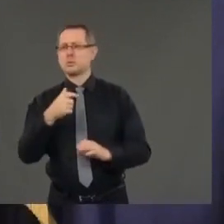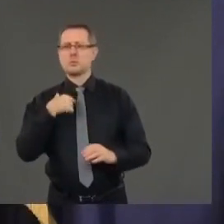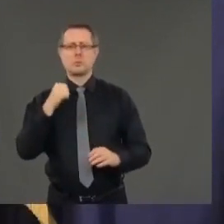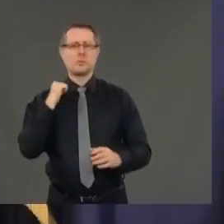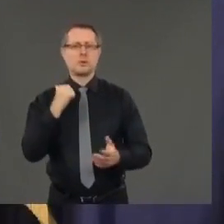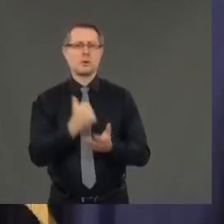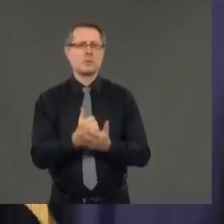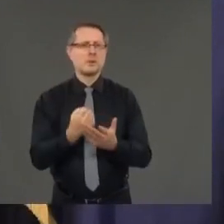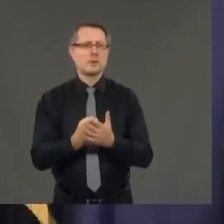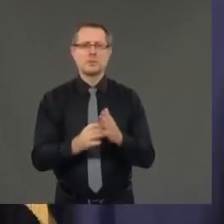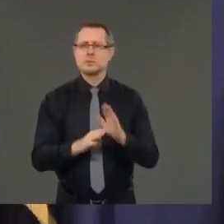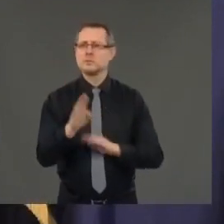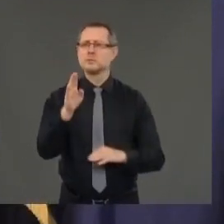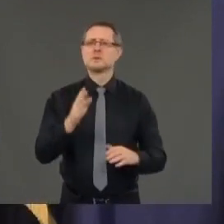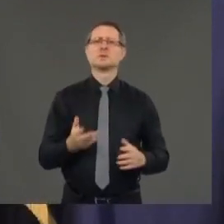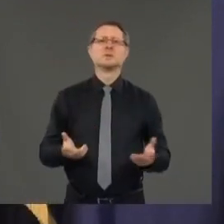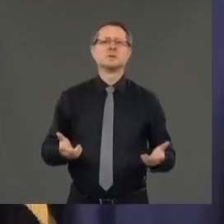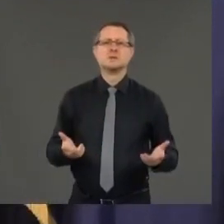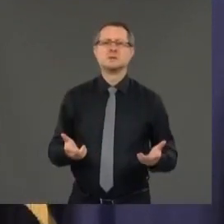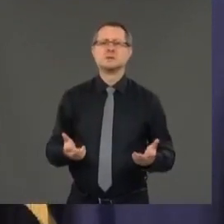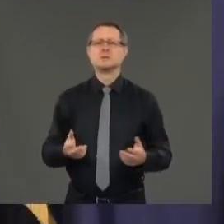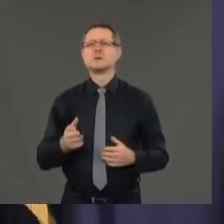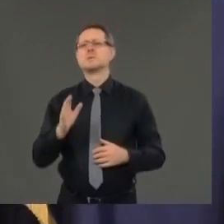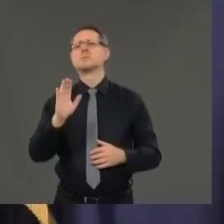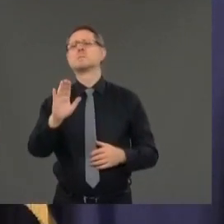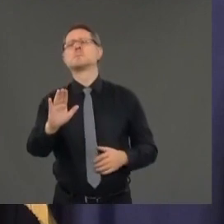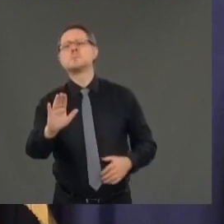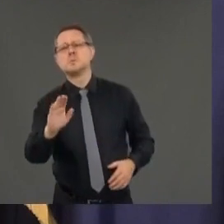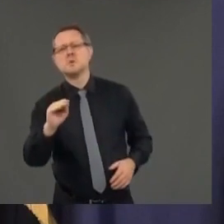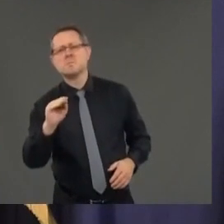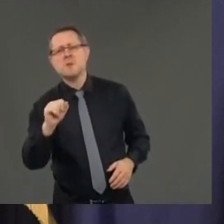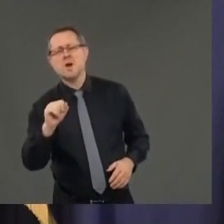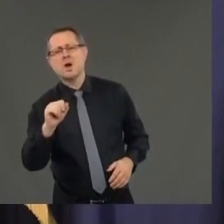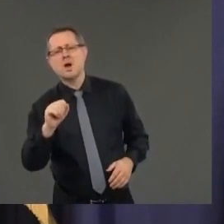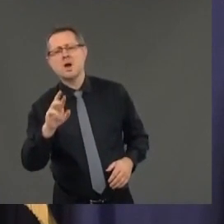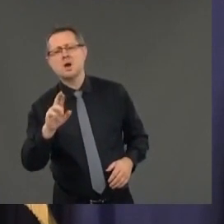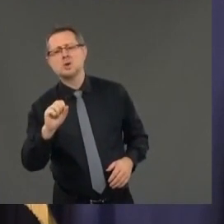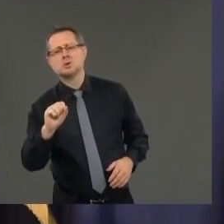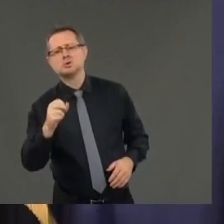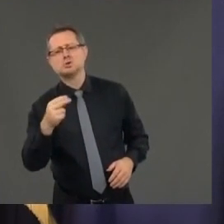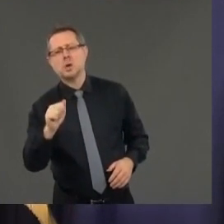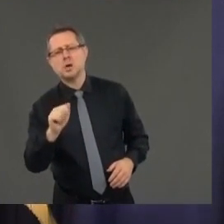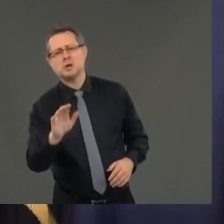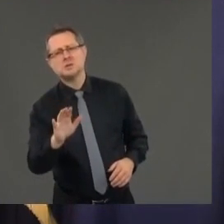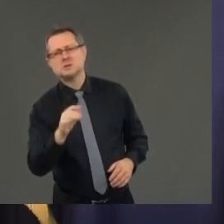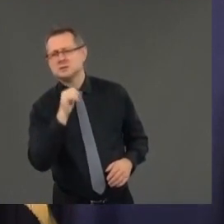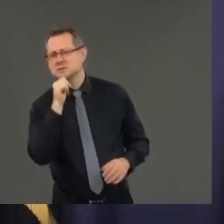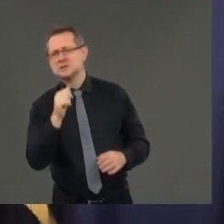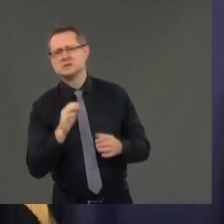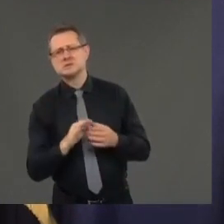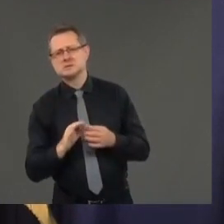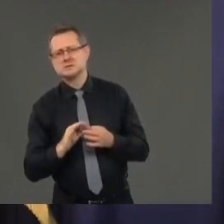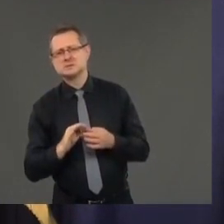PREVENTING THEM FROM COMING BACK TO THE CITY FOR THE CITY TO HAVE